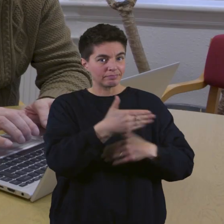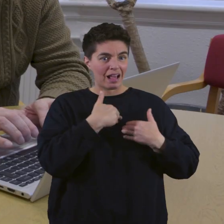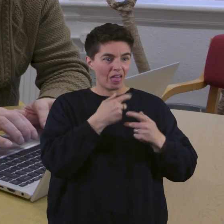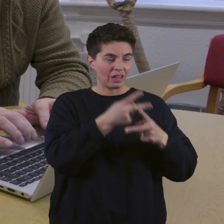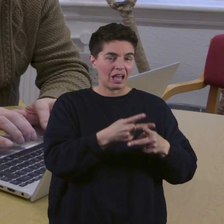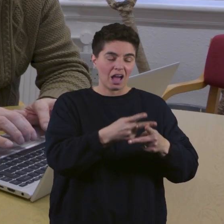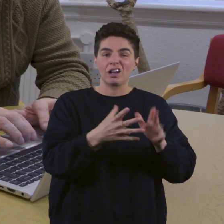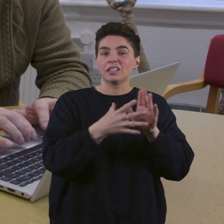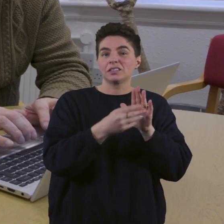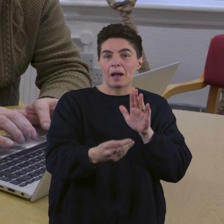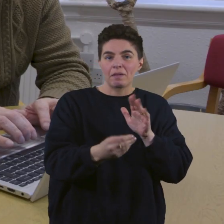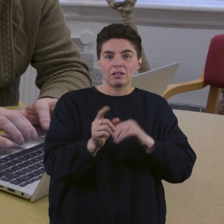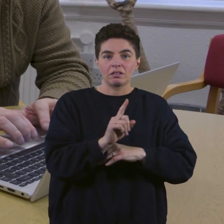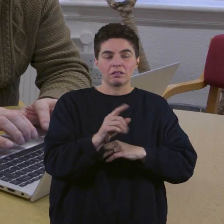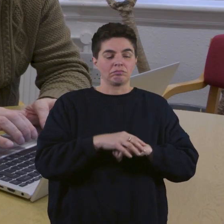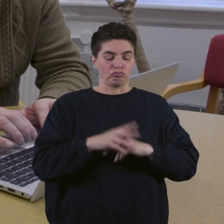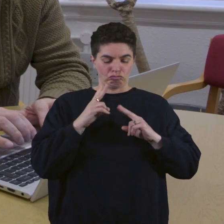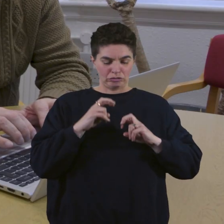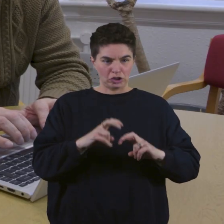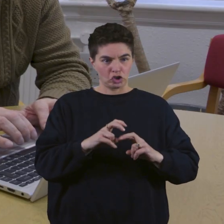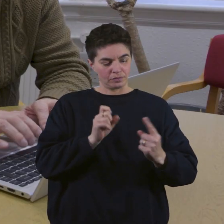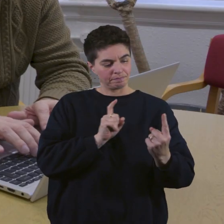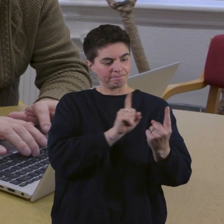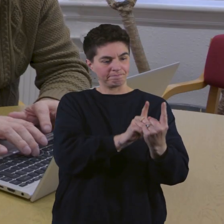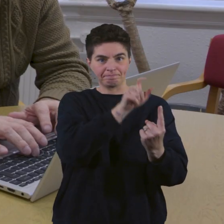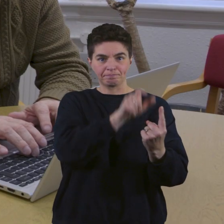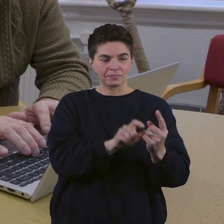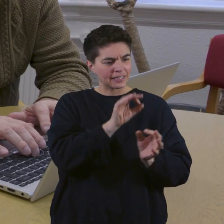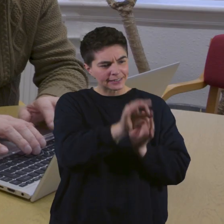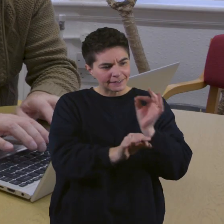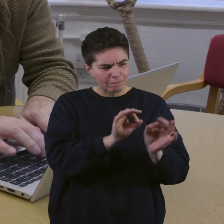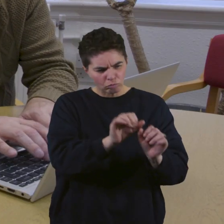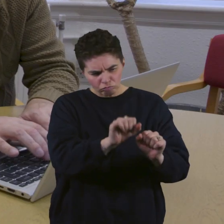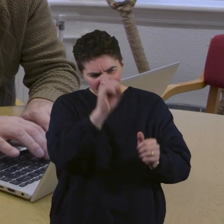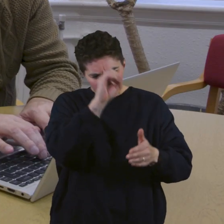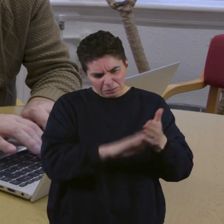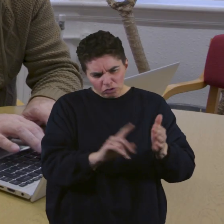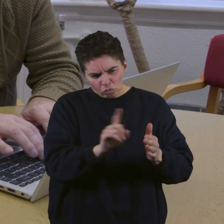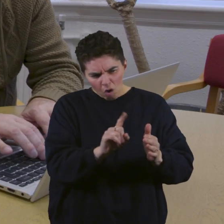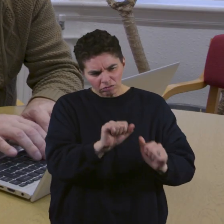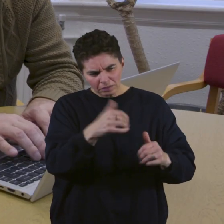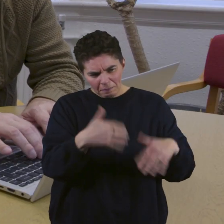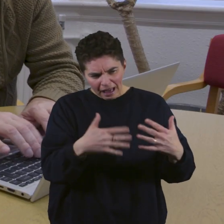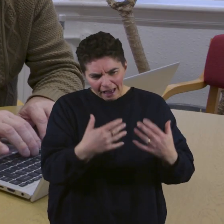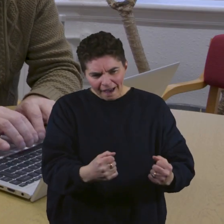For example, a researcher can interview people about their experience of pain when they are